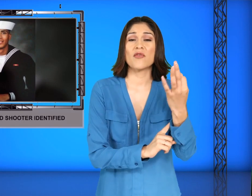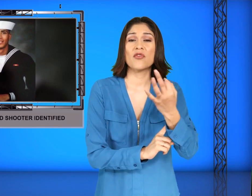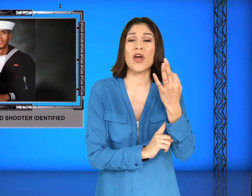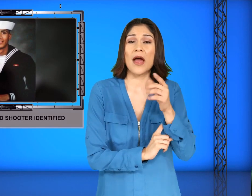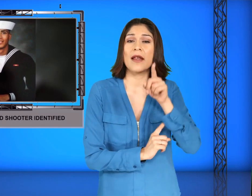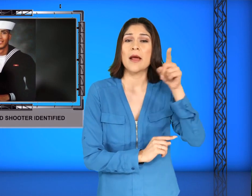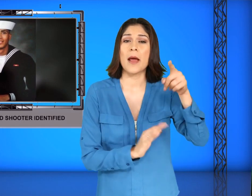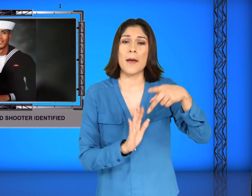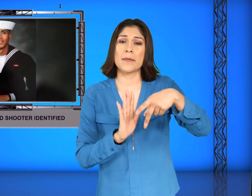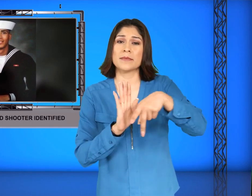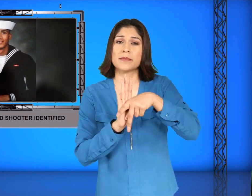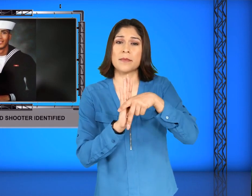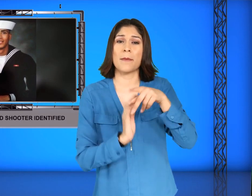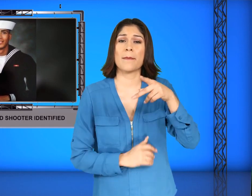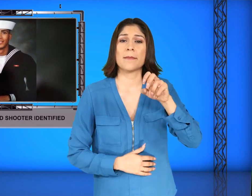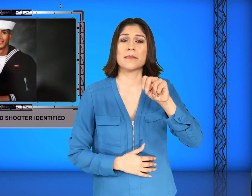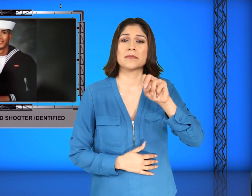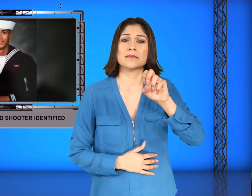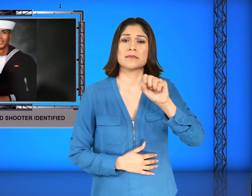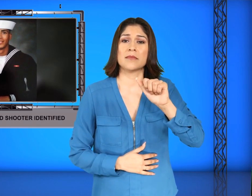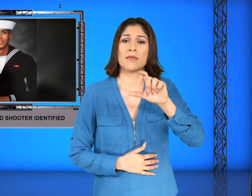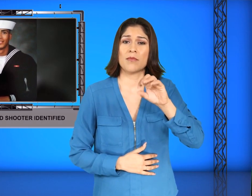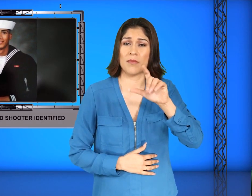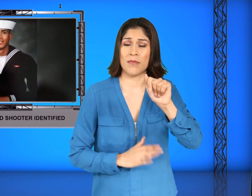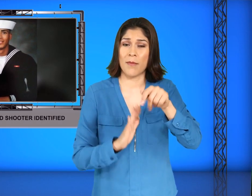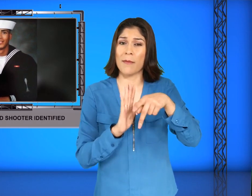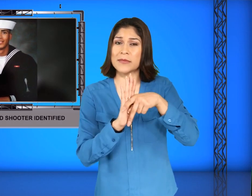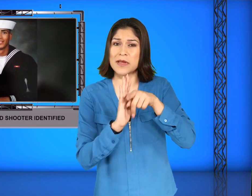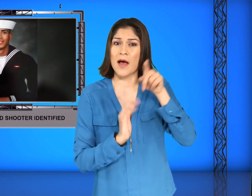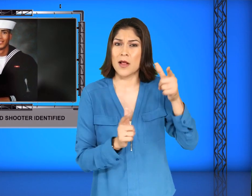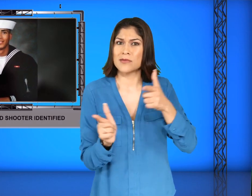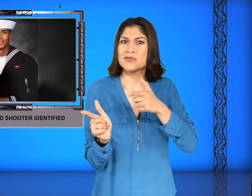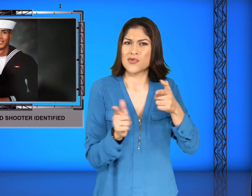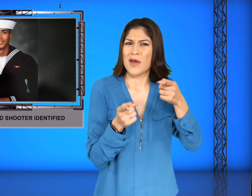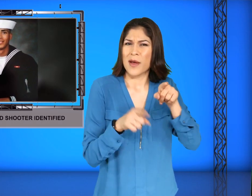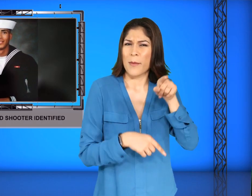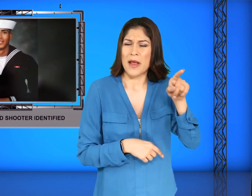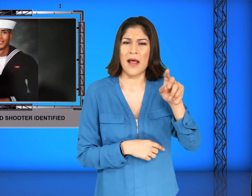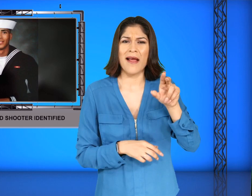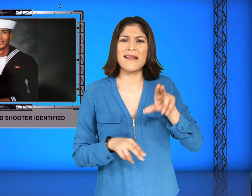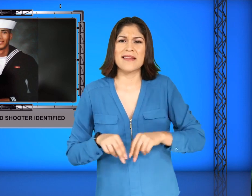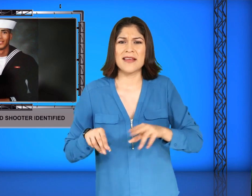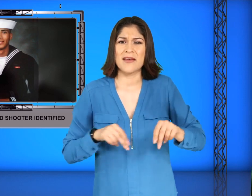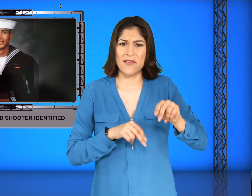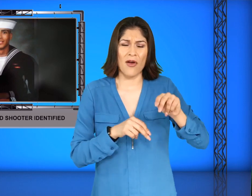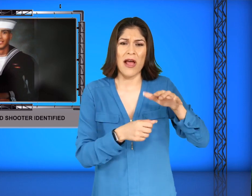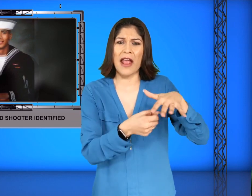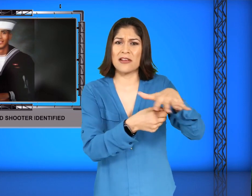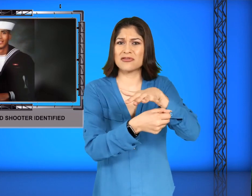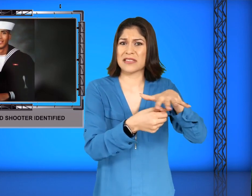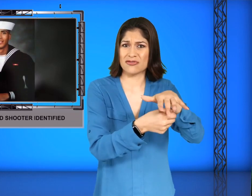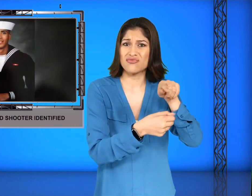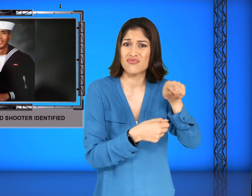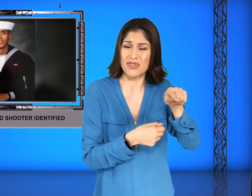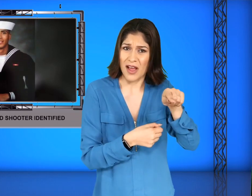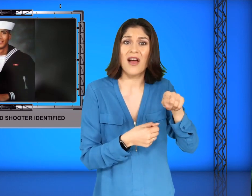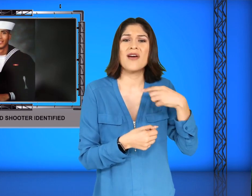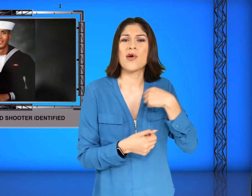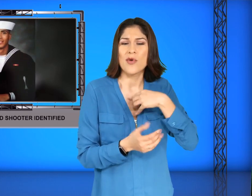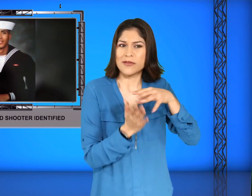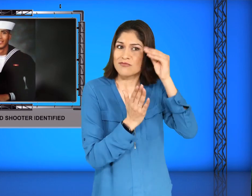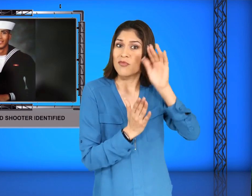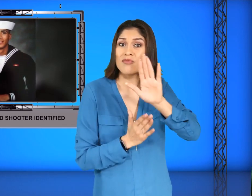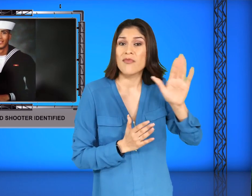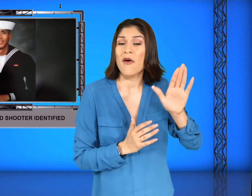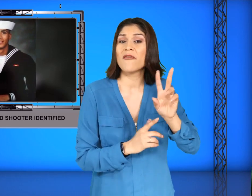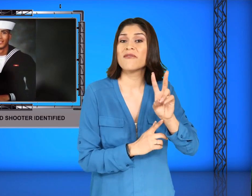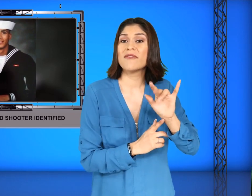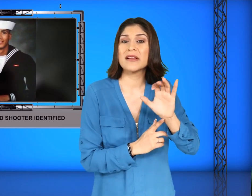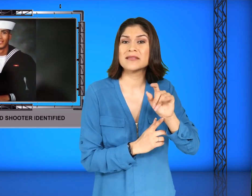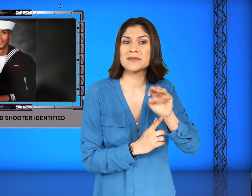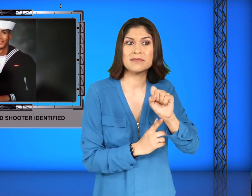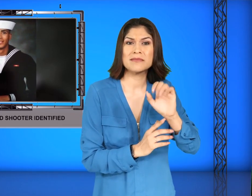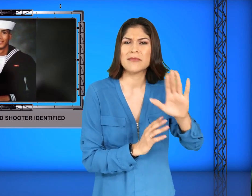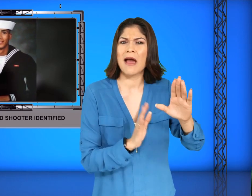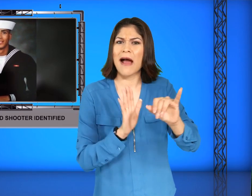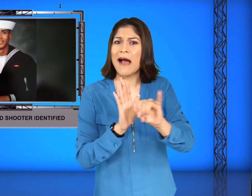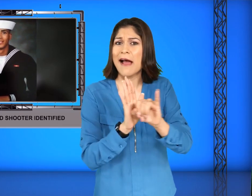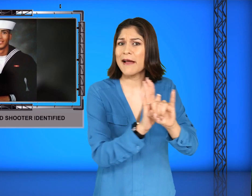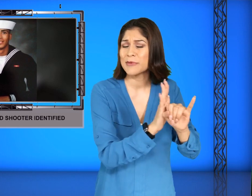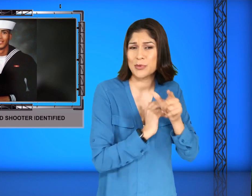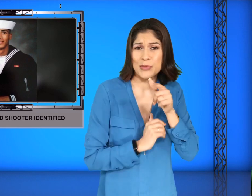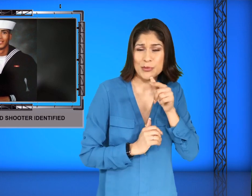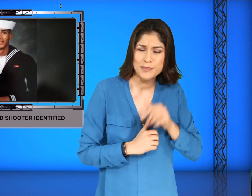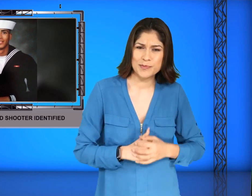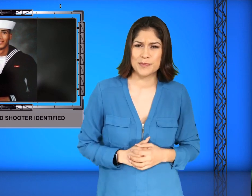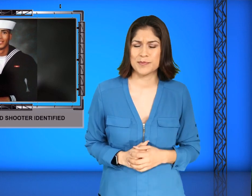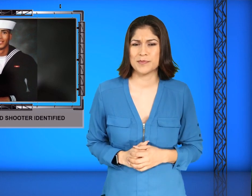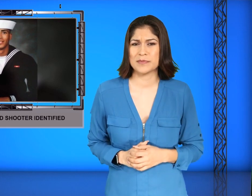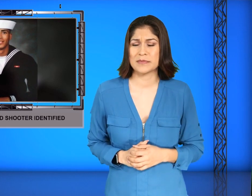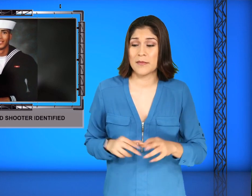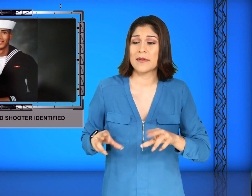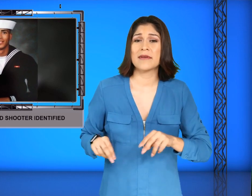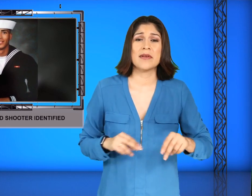We are learning more about the victims of Friday shooting at the Naval Air Station in Pensacola.